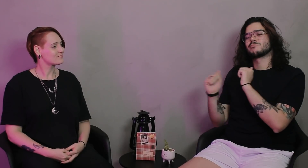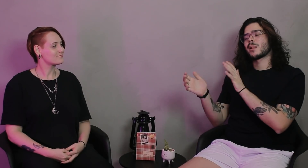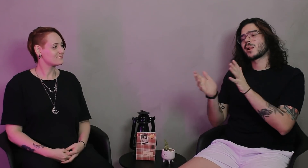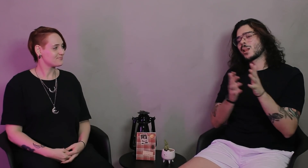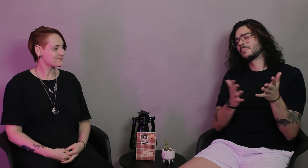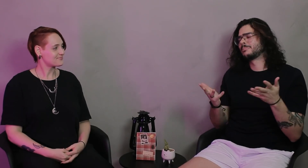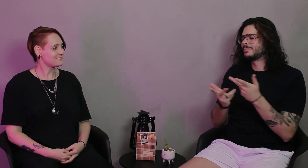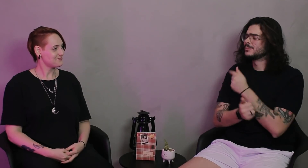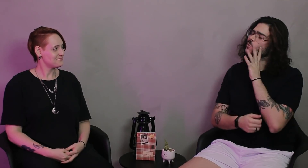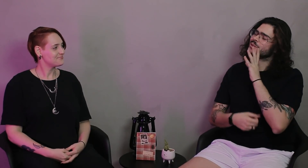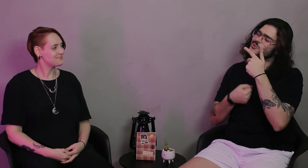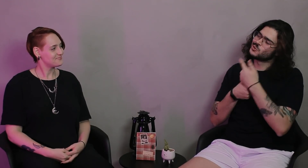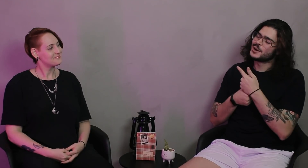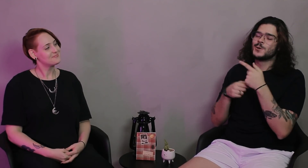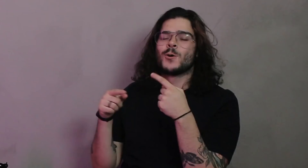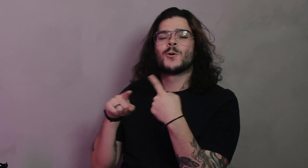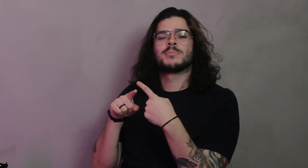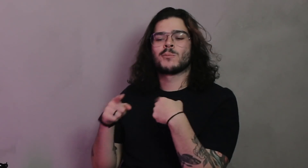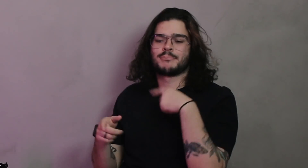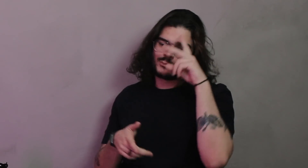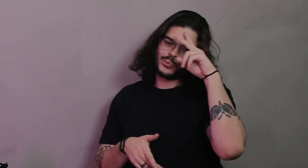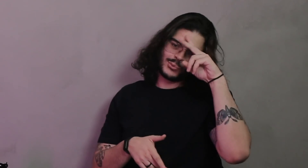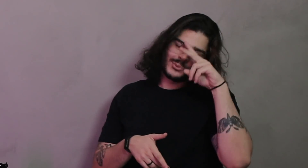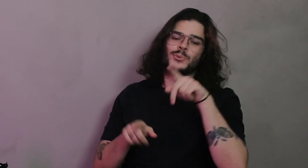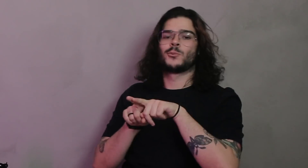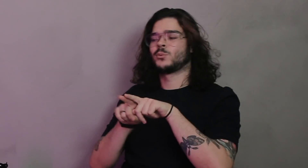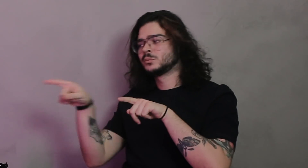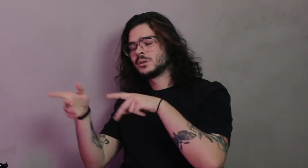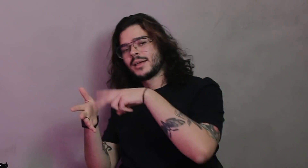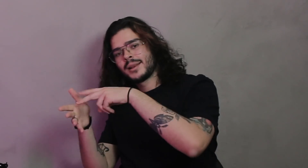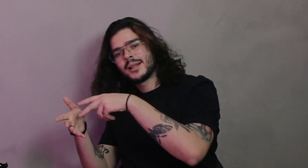It was amazing recording together! Me as a historian, and Dani, a reader,